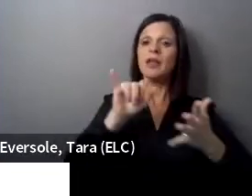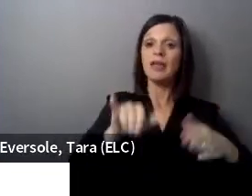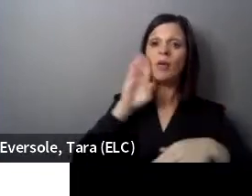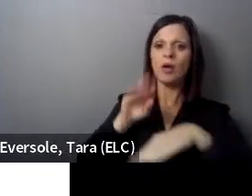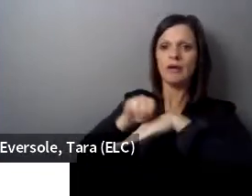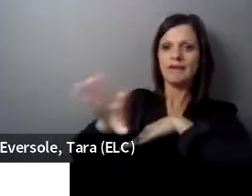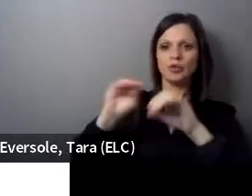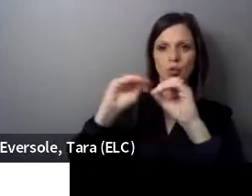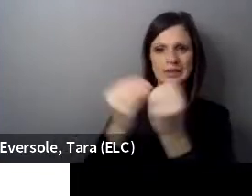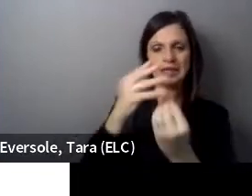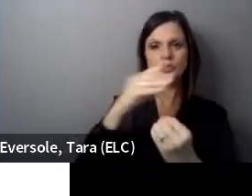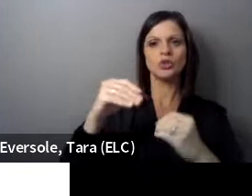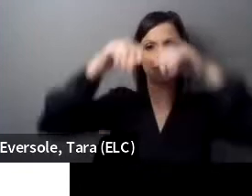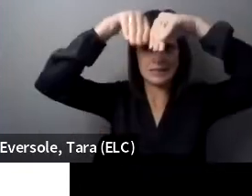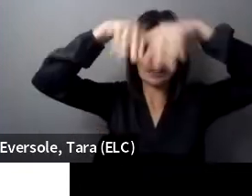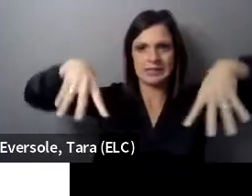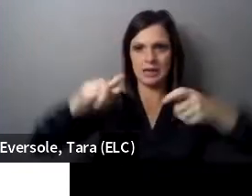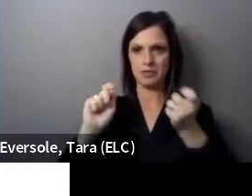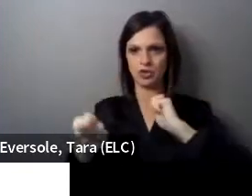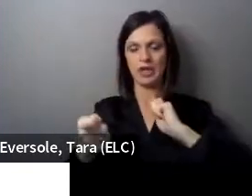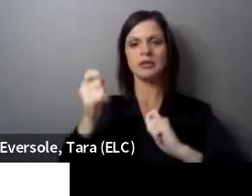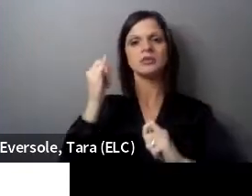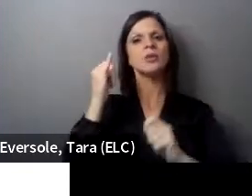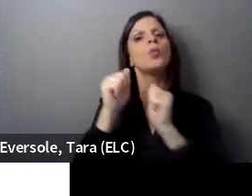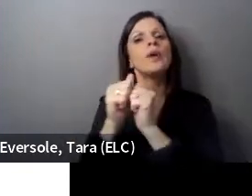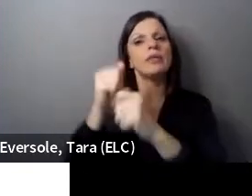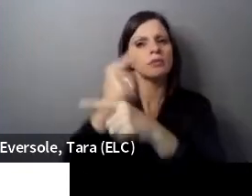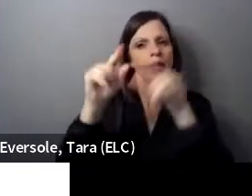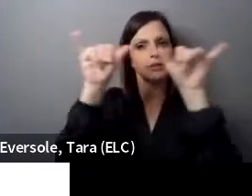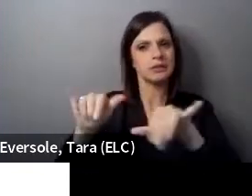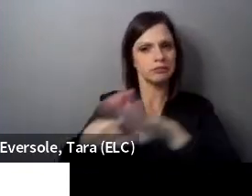that we need with the right system in place.